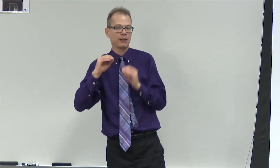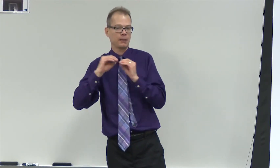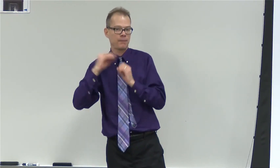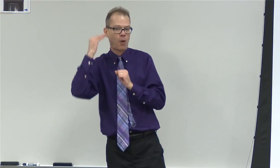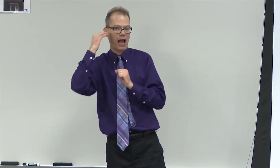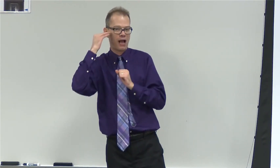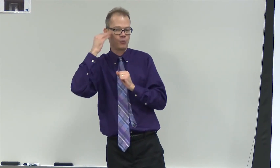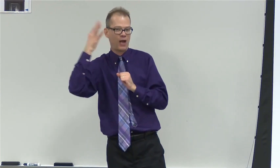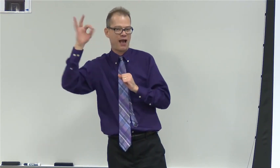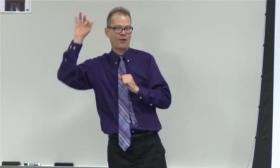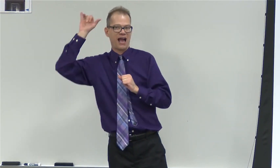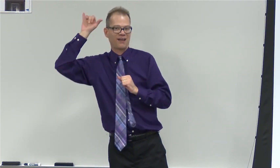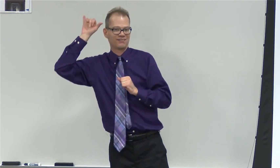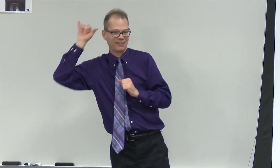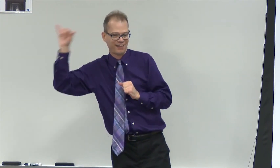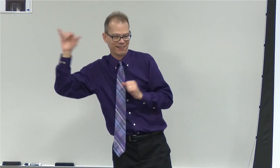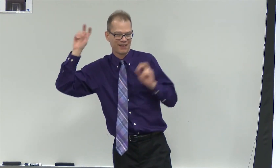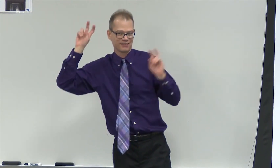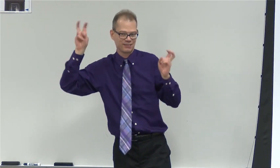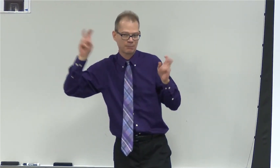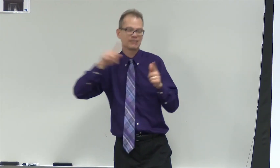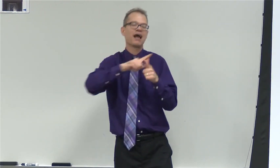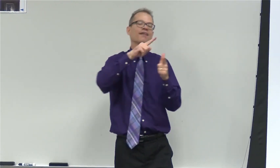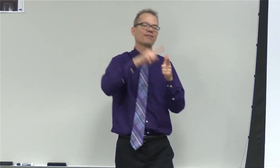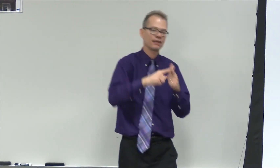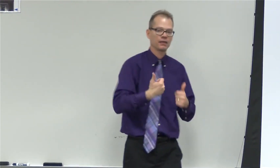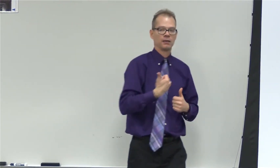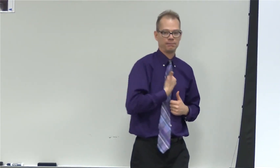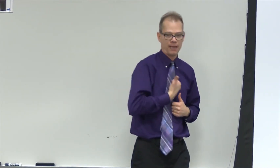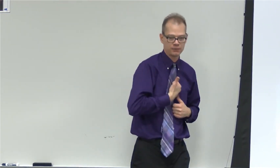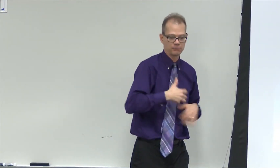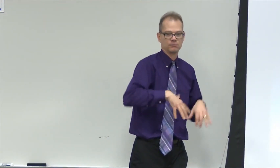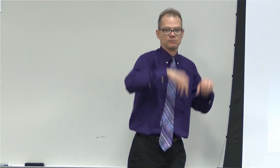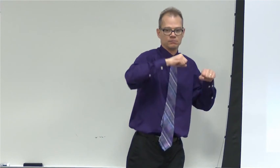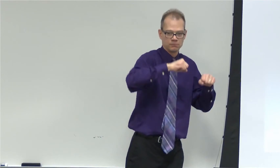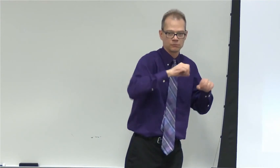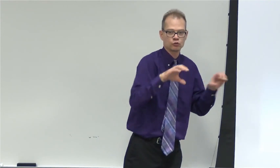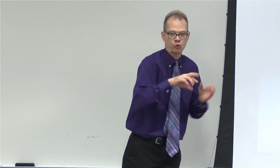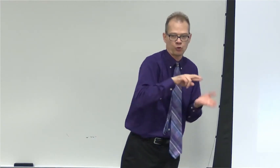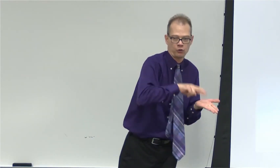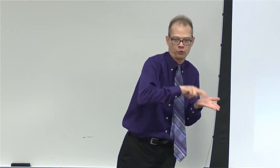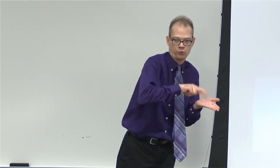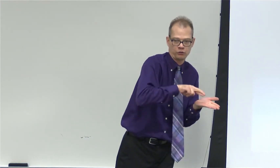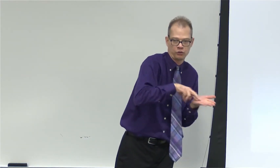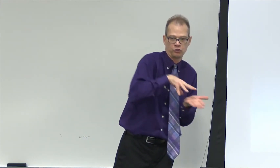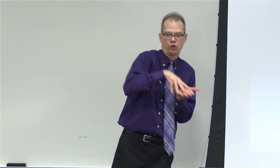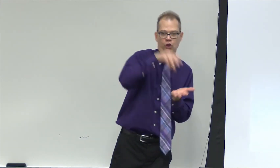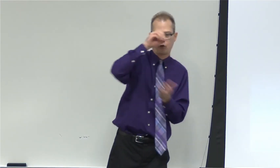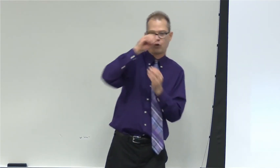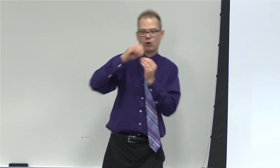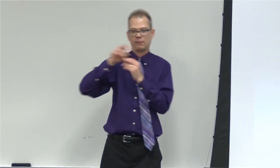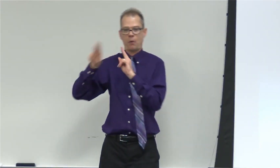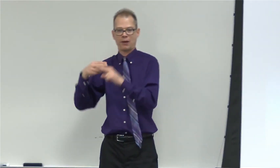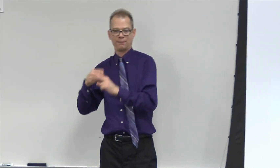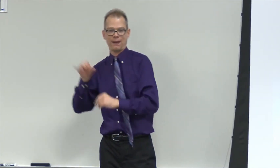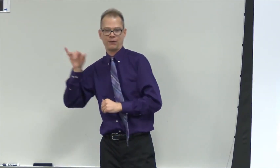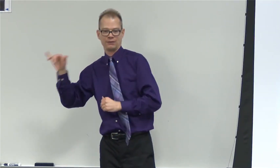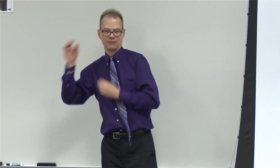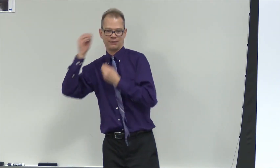"Oh, I should be more aware of that topic or that issue," and then take control of your own re...